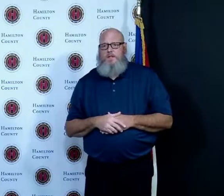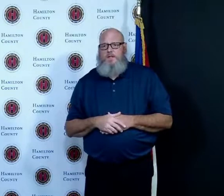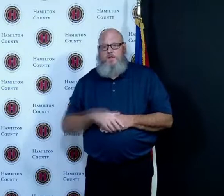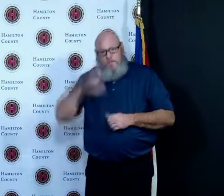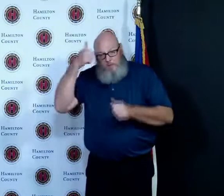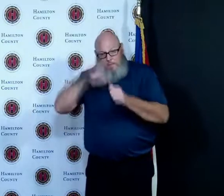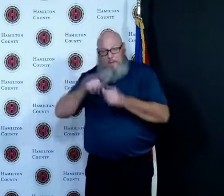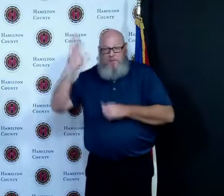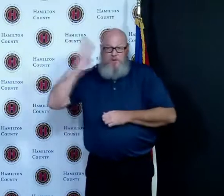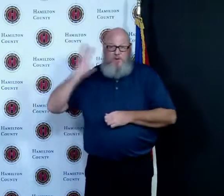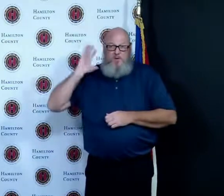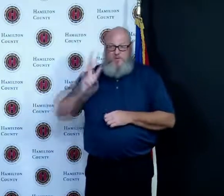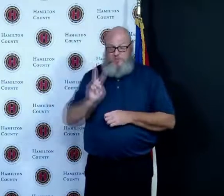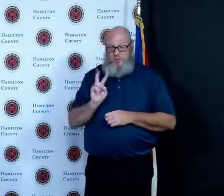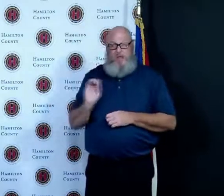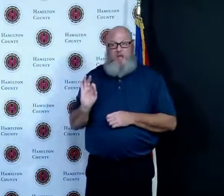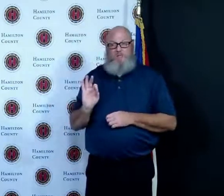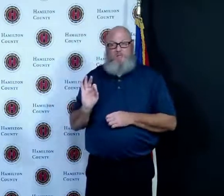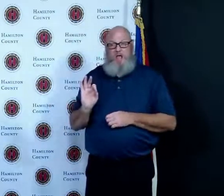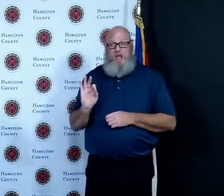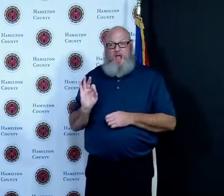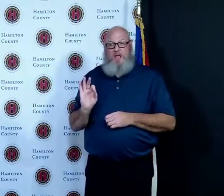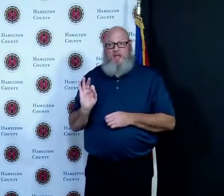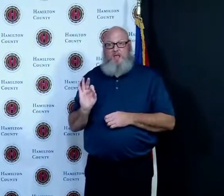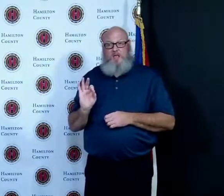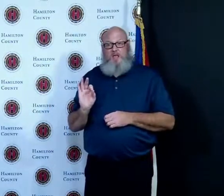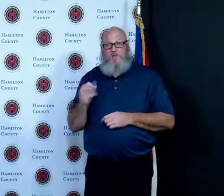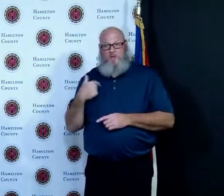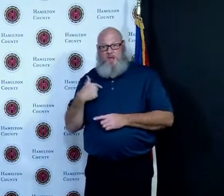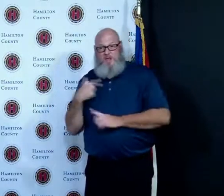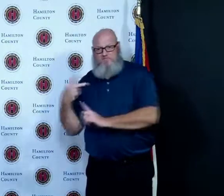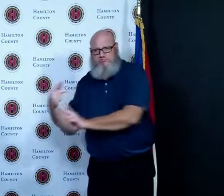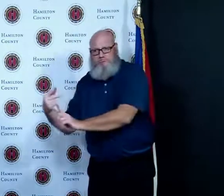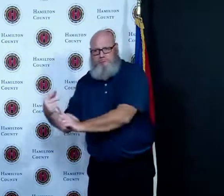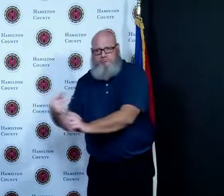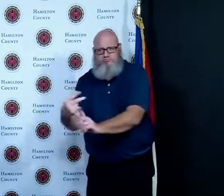particular vaccine ie cold chain make distribution a challenge that you're working through